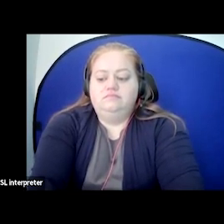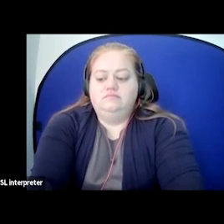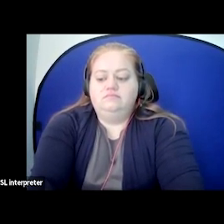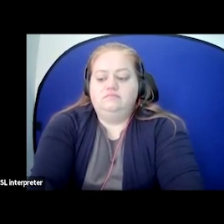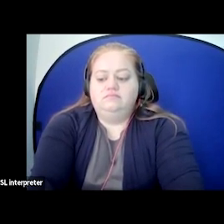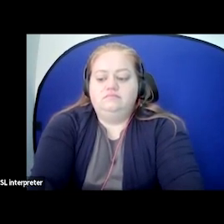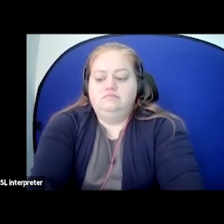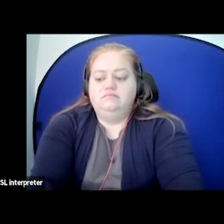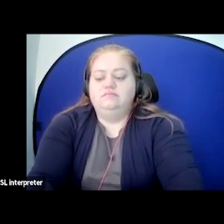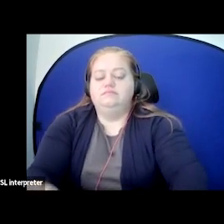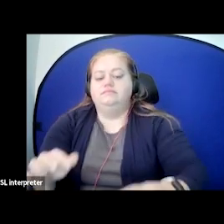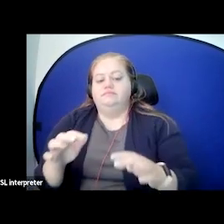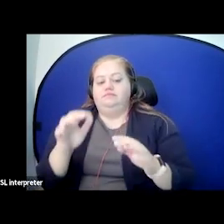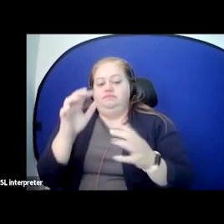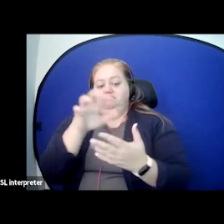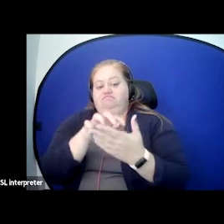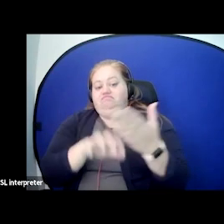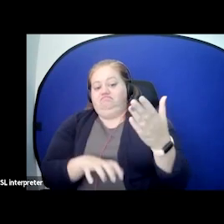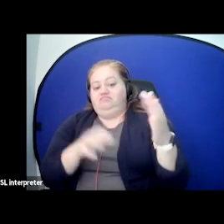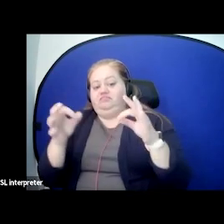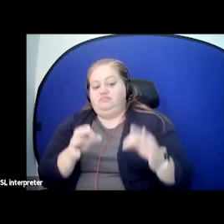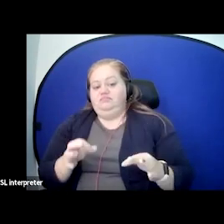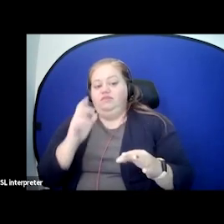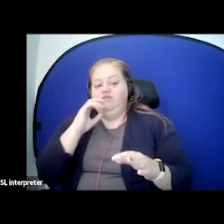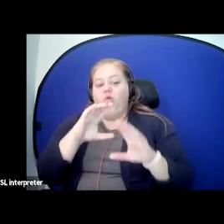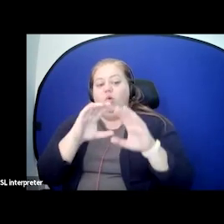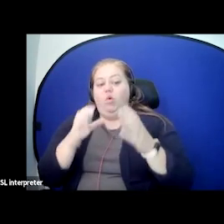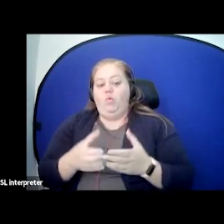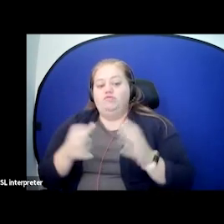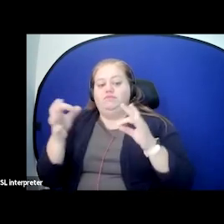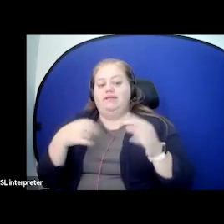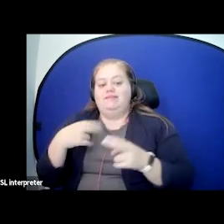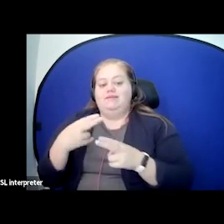From the whole description, it gives a brief description at the top.